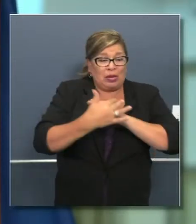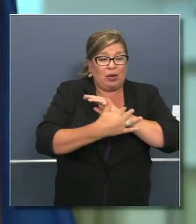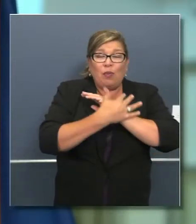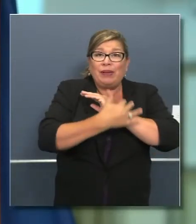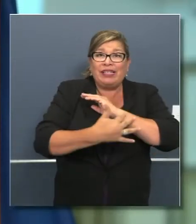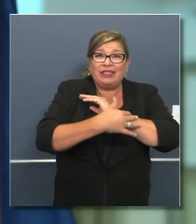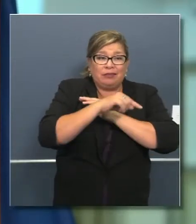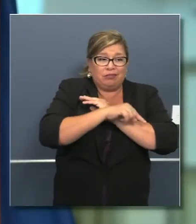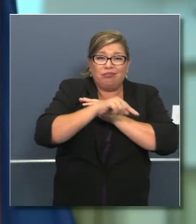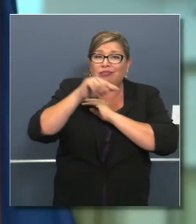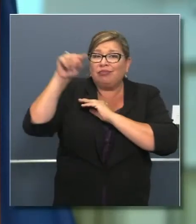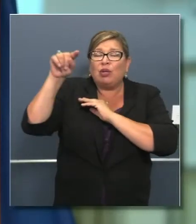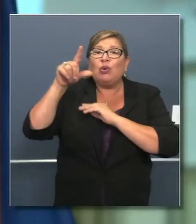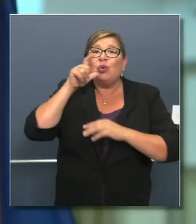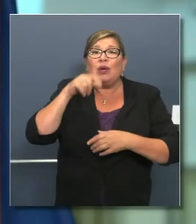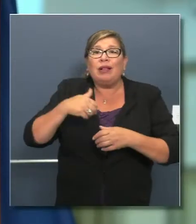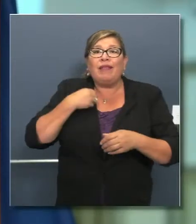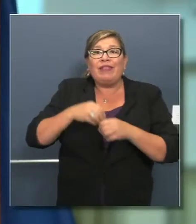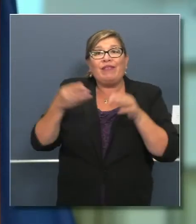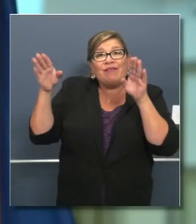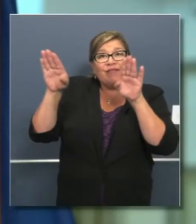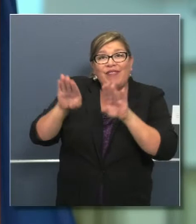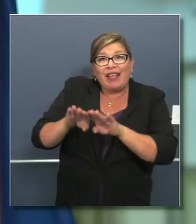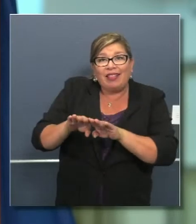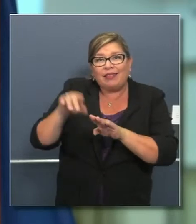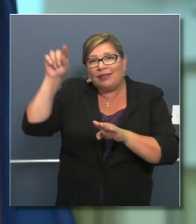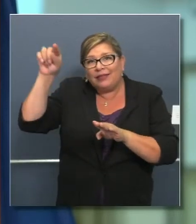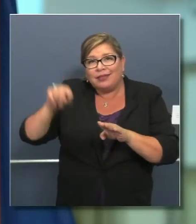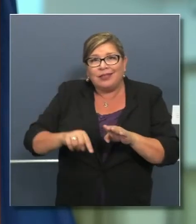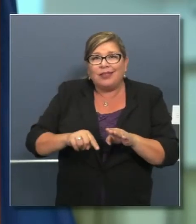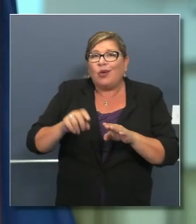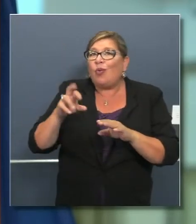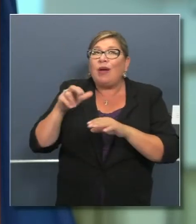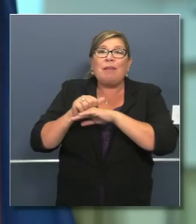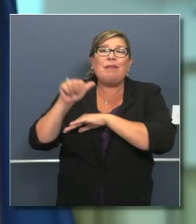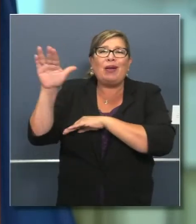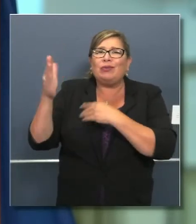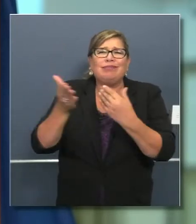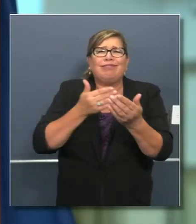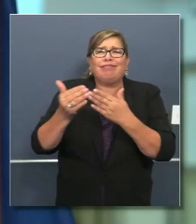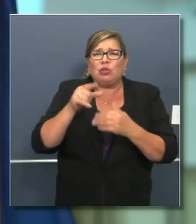California and so I encourage you to take a look at the conditions in your part of this go to Coba